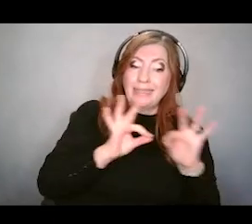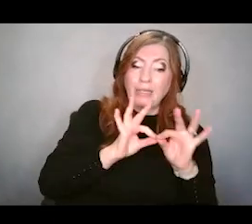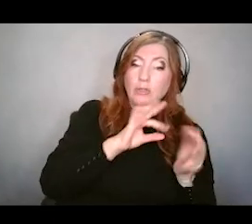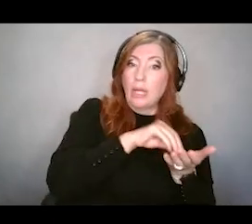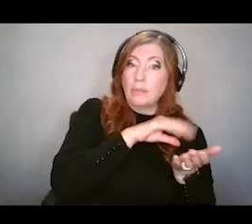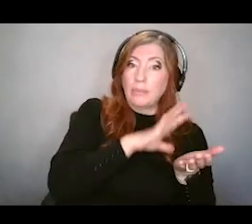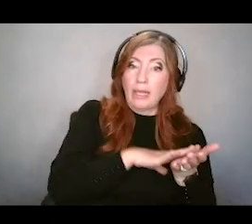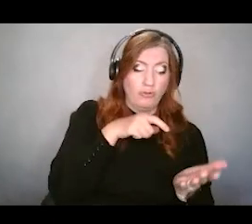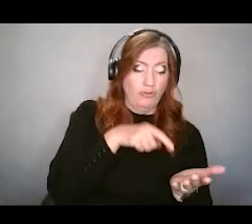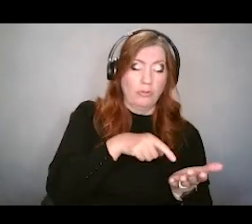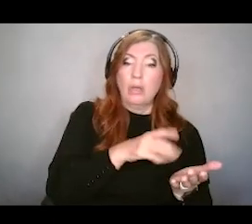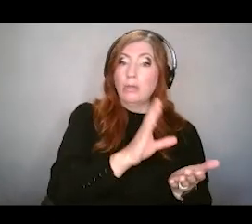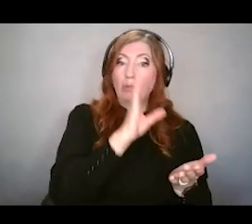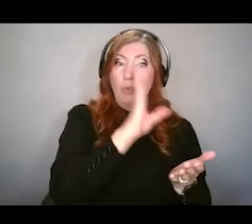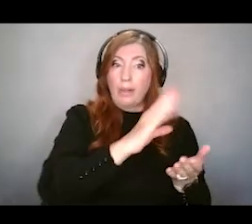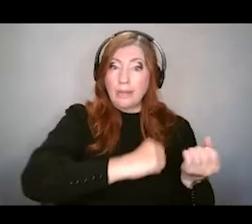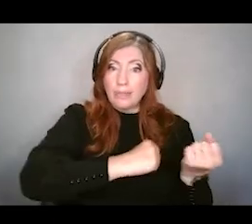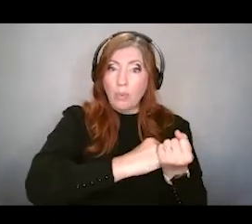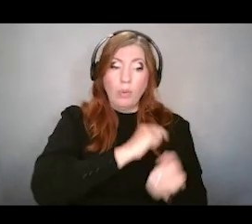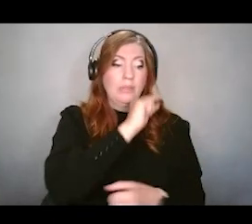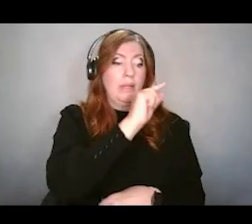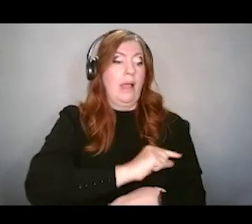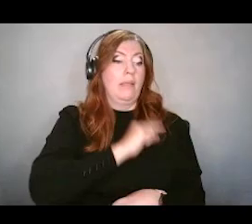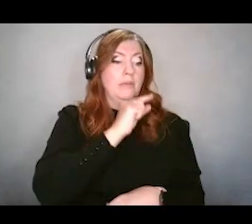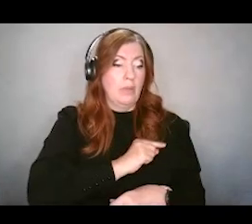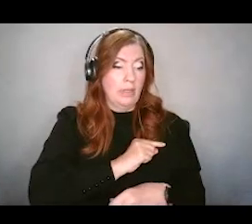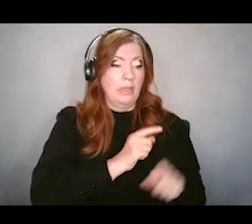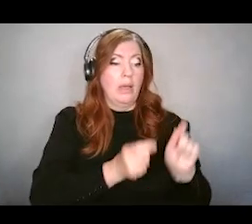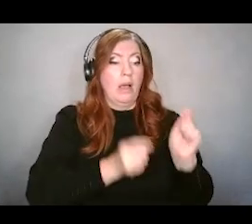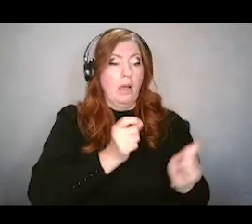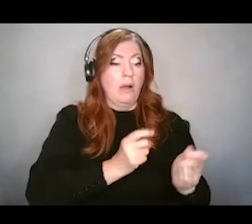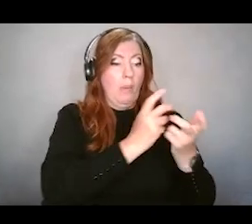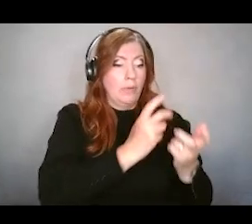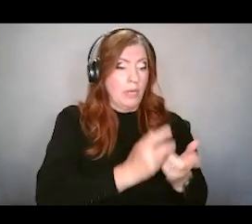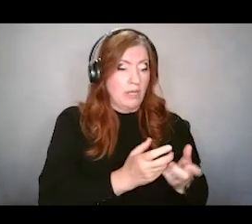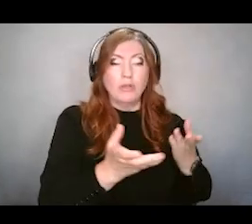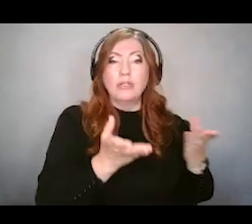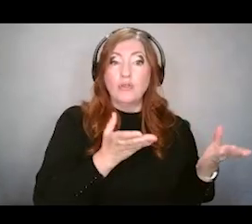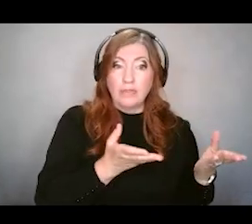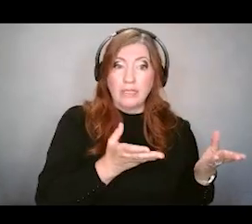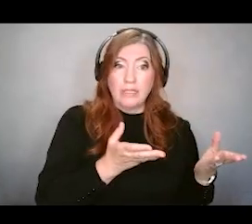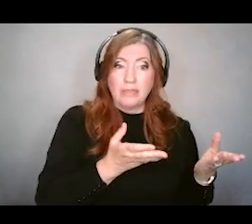supports eligibility, accommodations, and services. You need this to confirm that